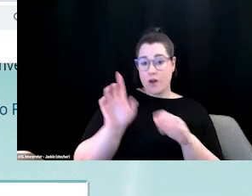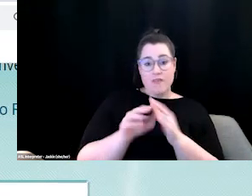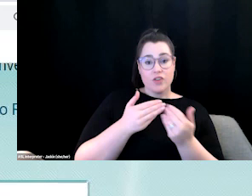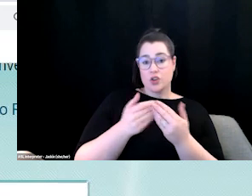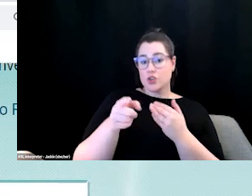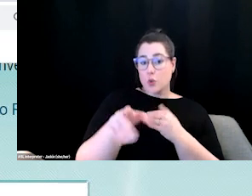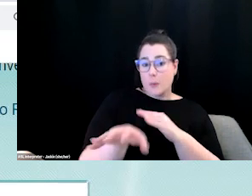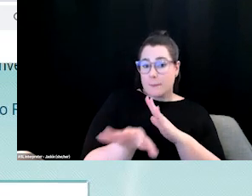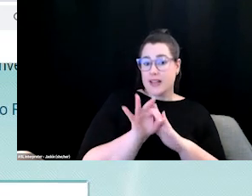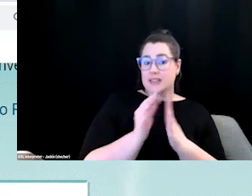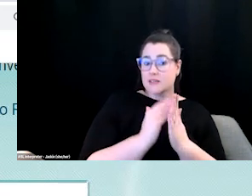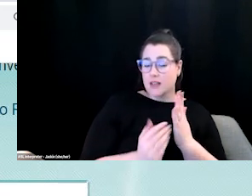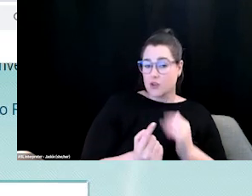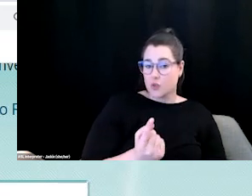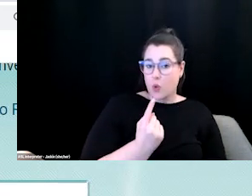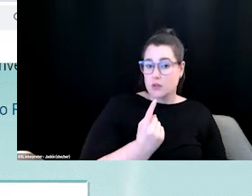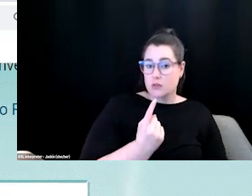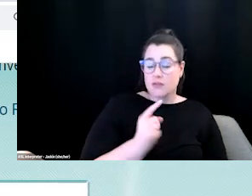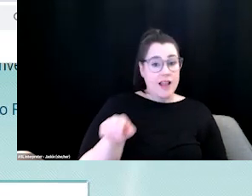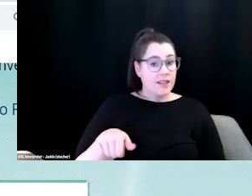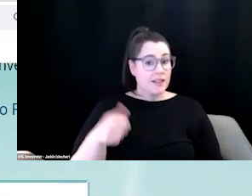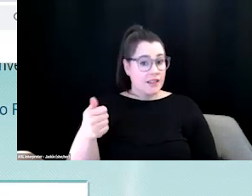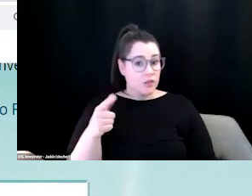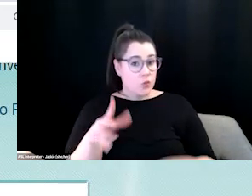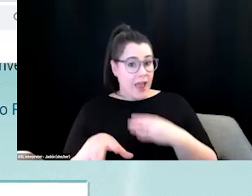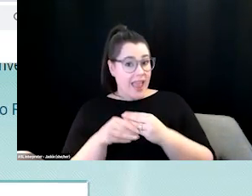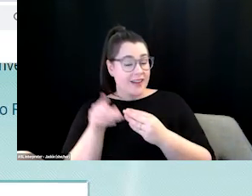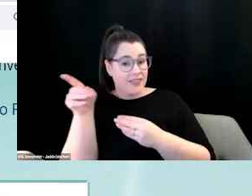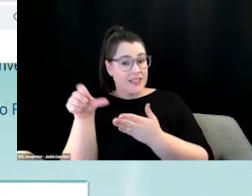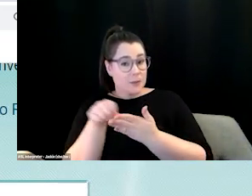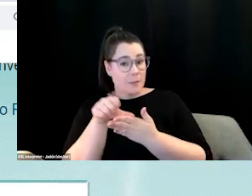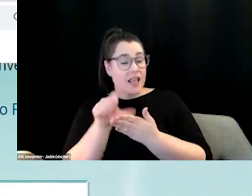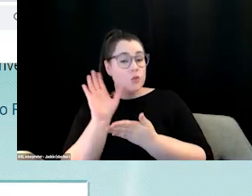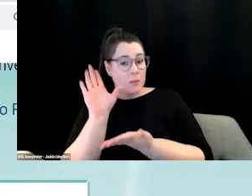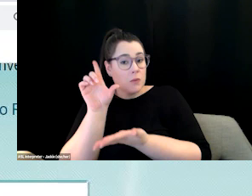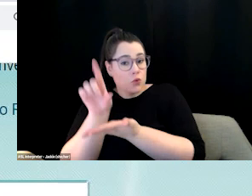Any other programs you add on this page is going to be printed on the cover sheet as information